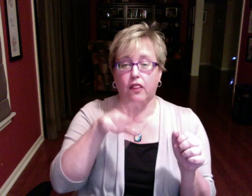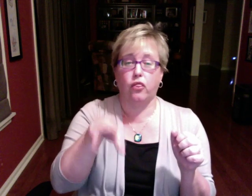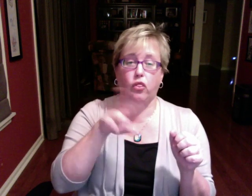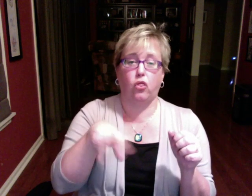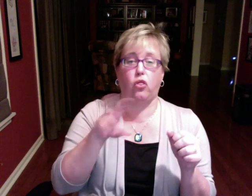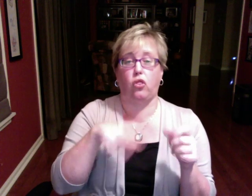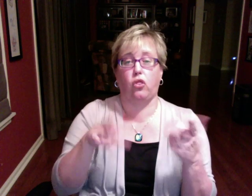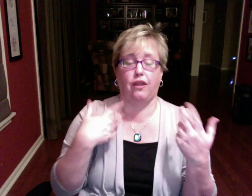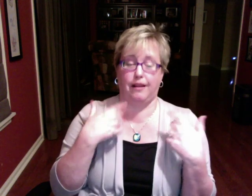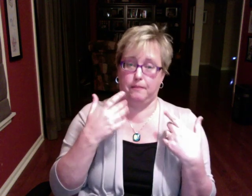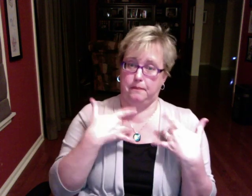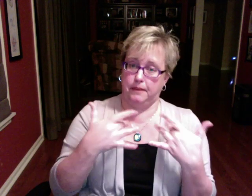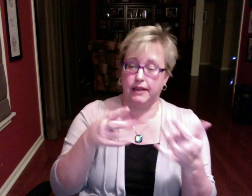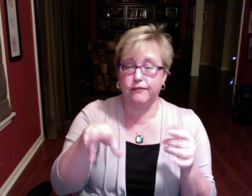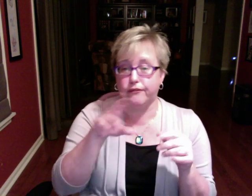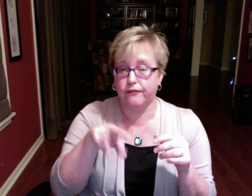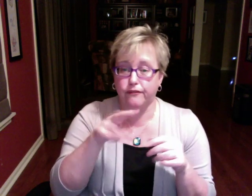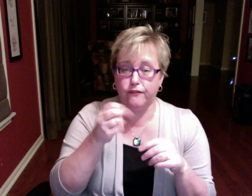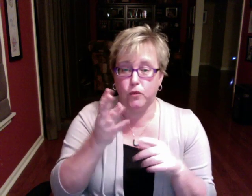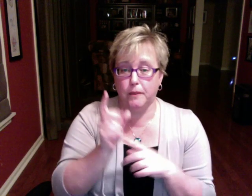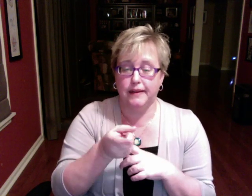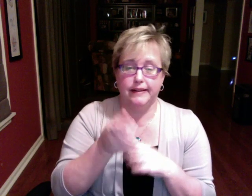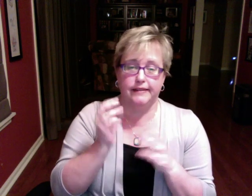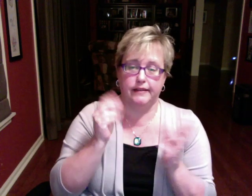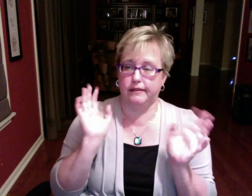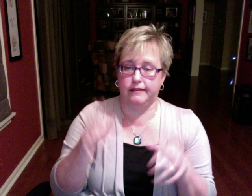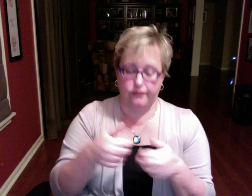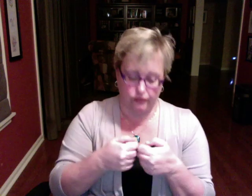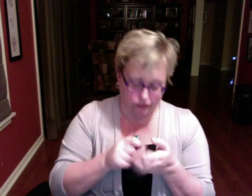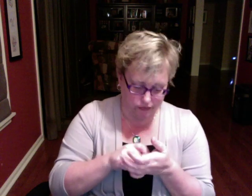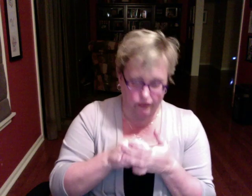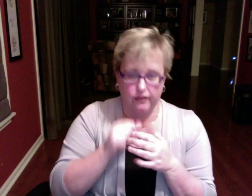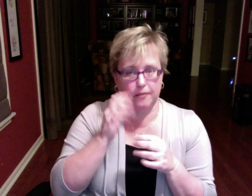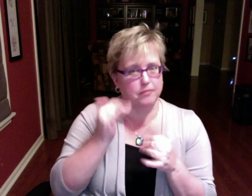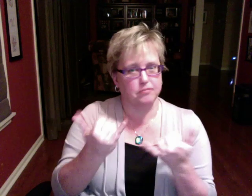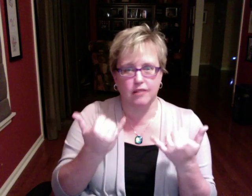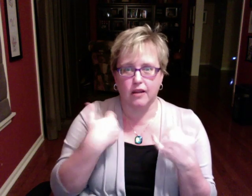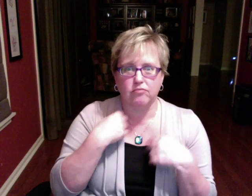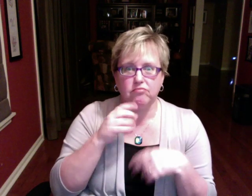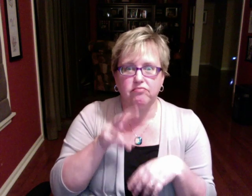There tends to be caption delays. In debates, they talks over each other. So it’s hard to follow with captions. I usually watch for a few minutes then get distracted by games on my phone.